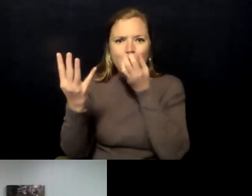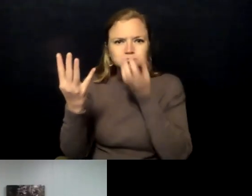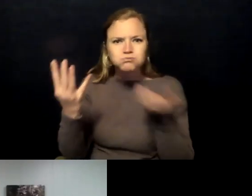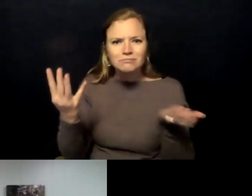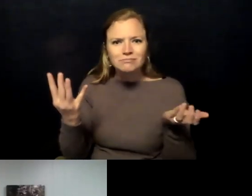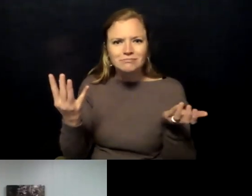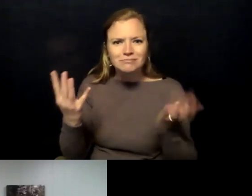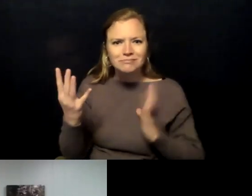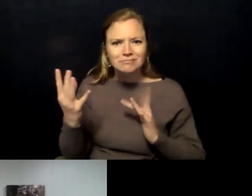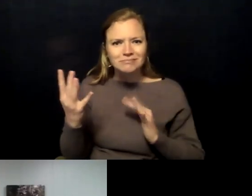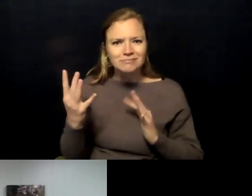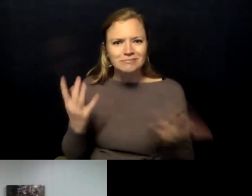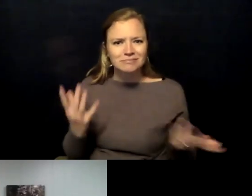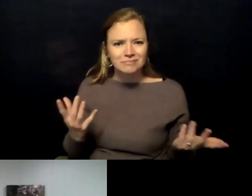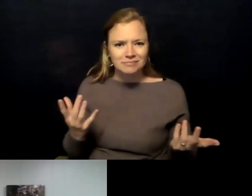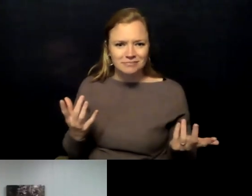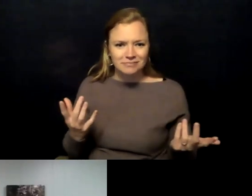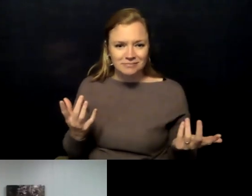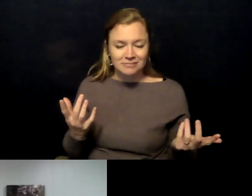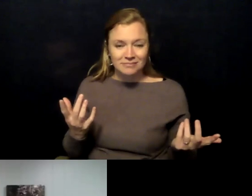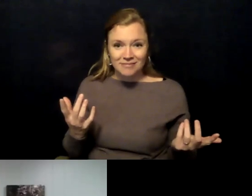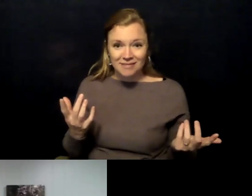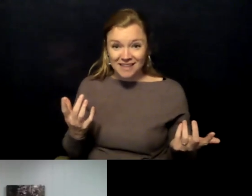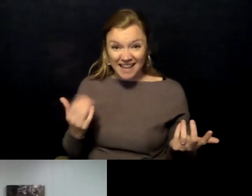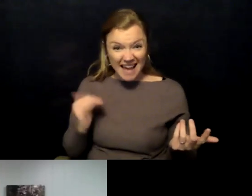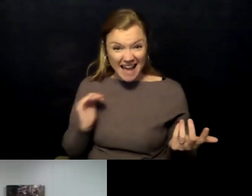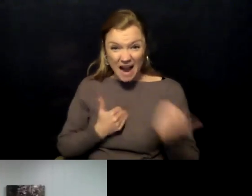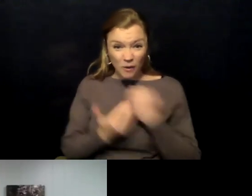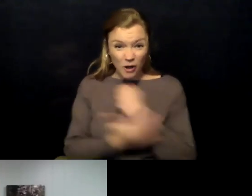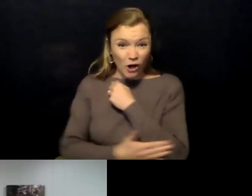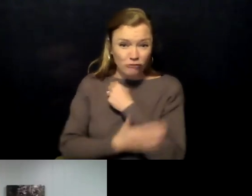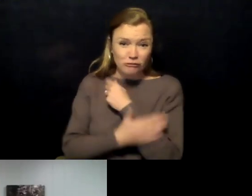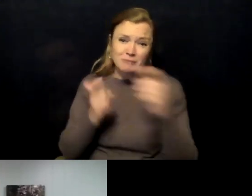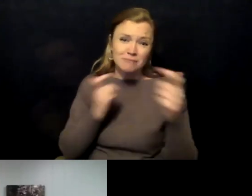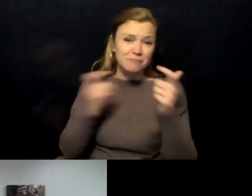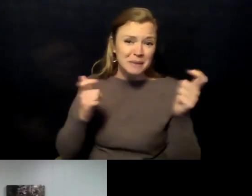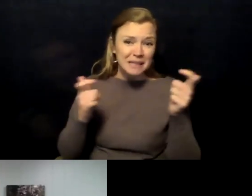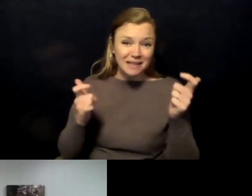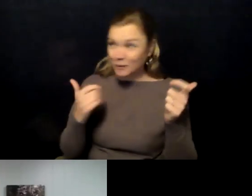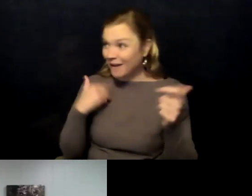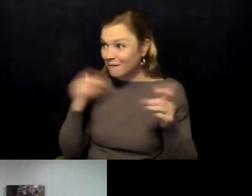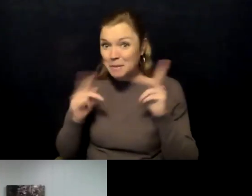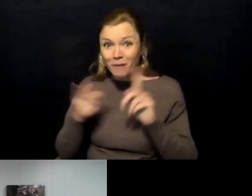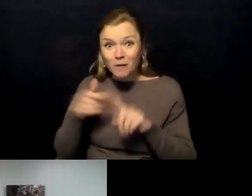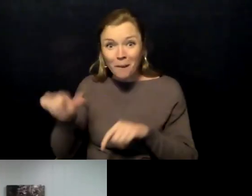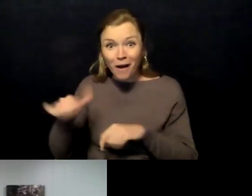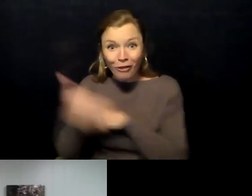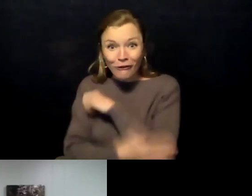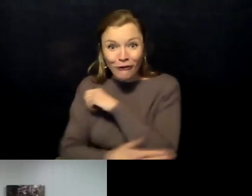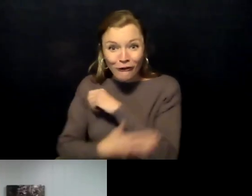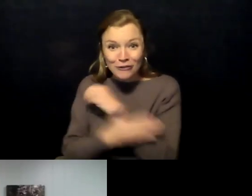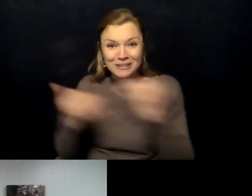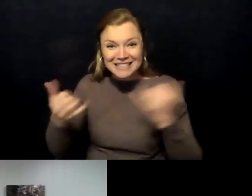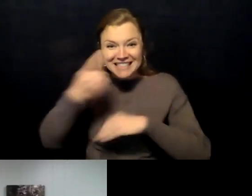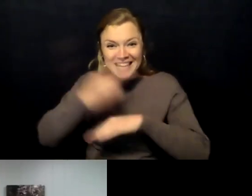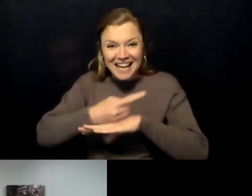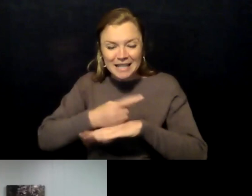people from Hungary, and all over the world, but you know when here in the city I think a lot of-